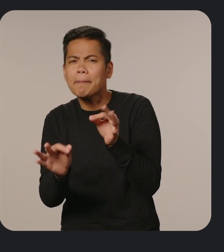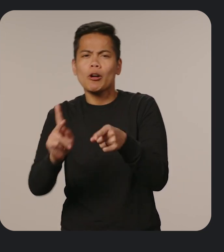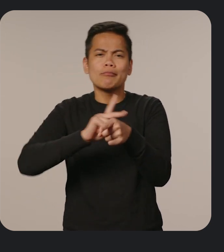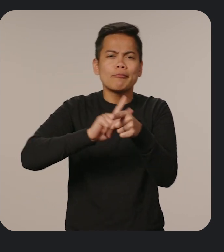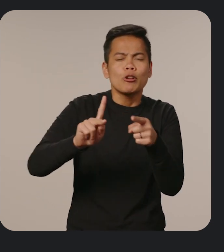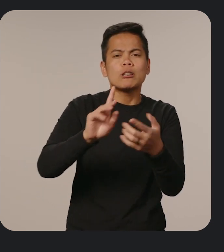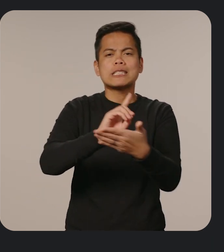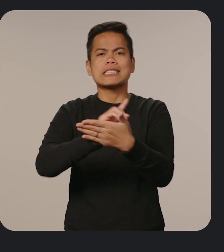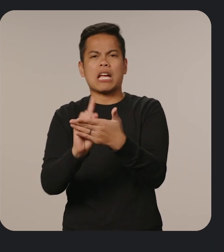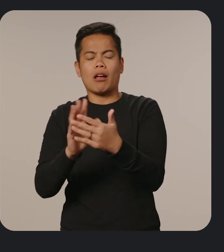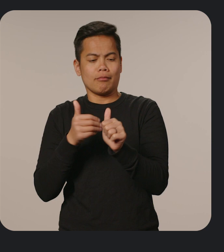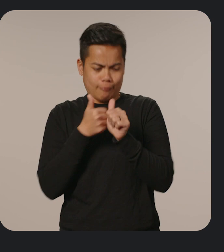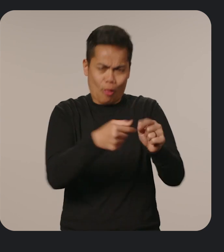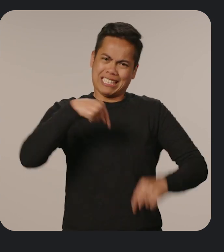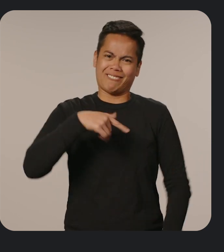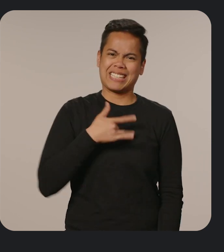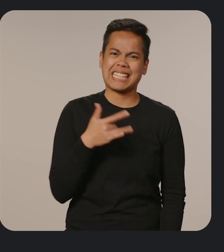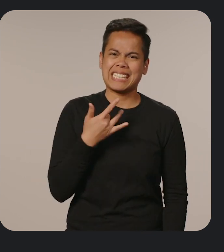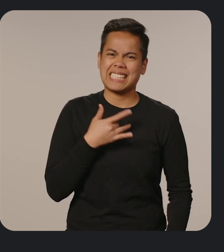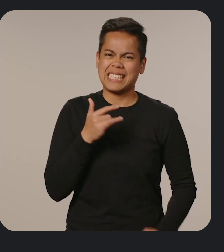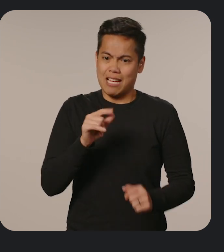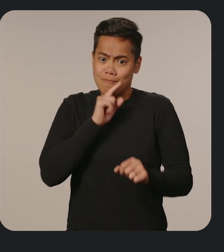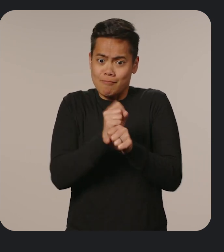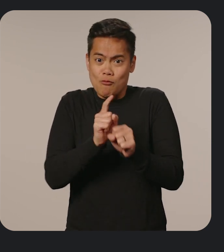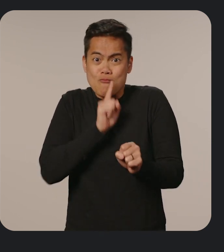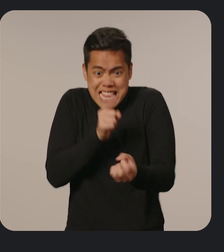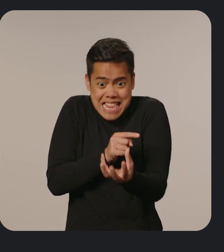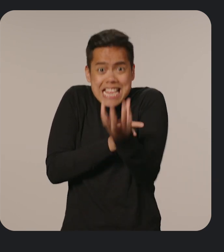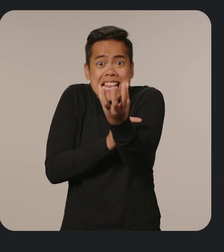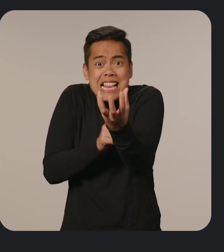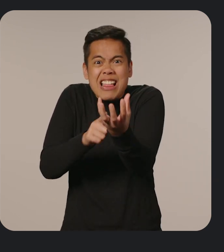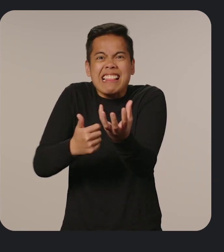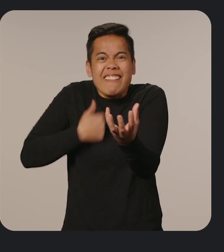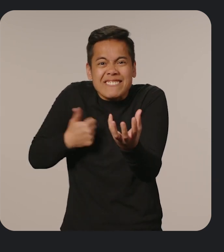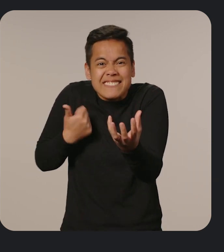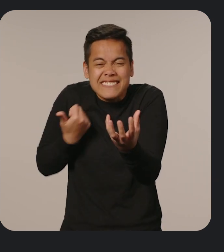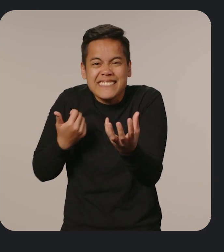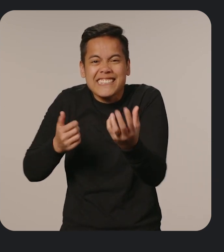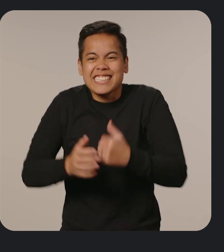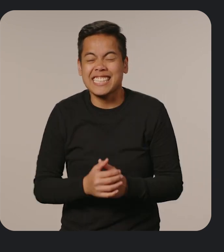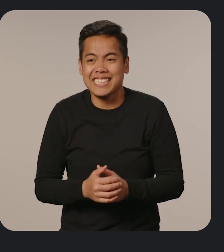Our knee-jerk default for minimalism was blocking us from this other world of play, of things responding to each other,